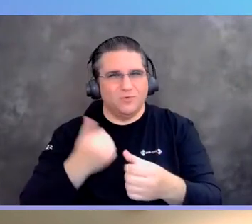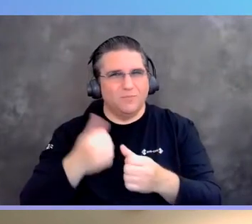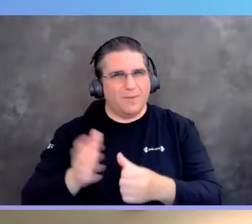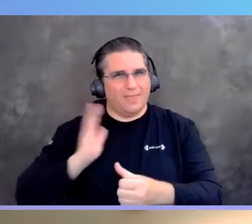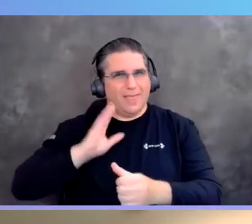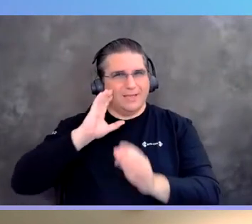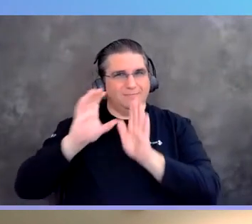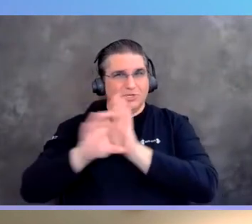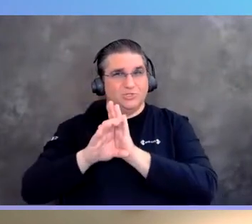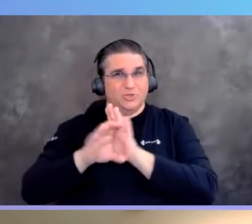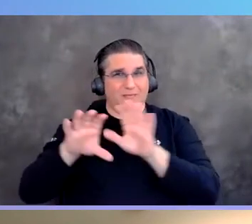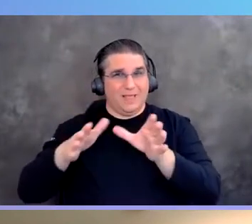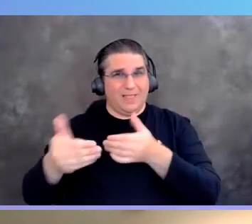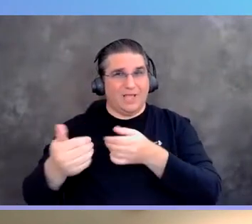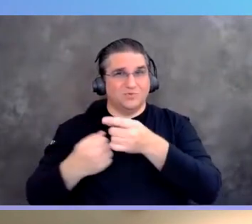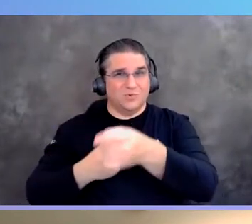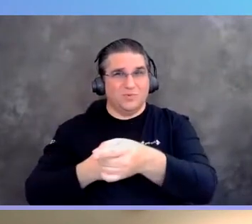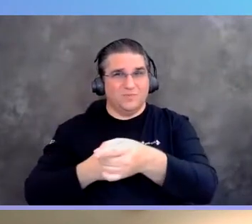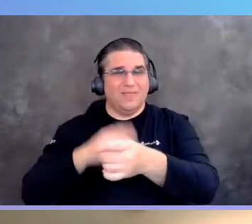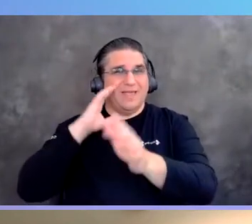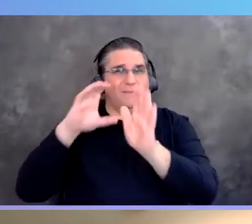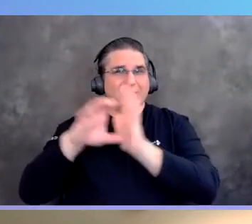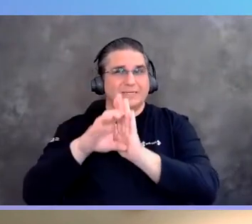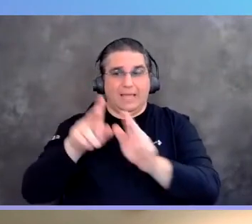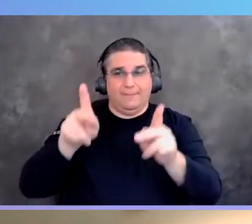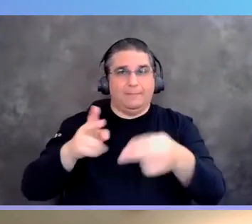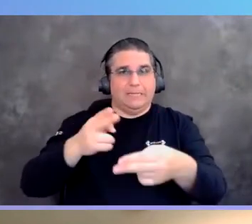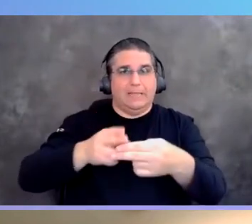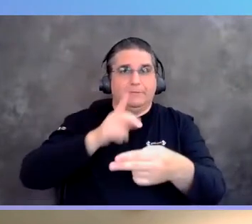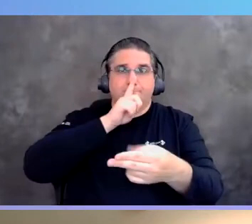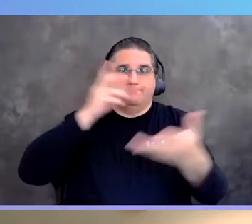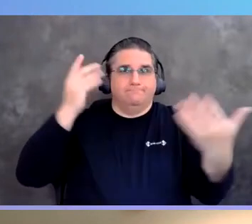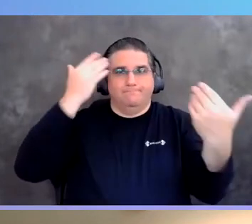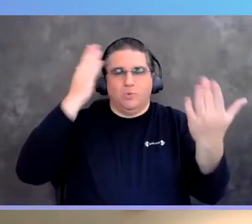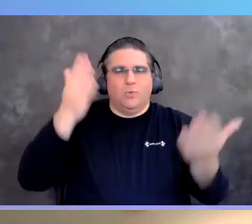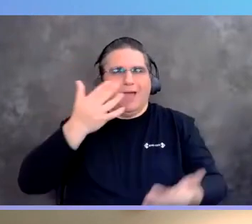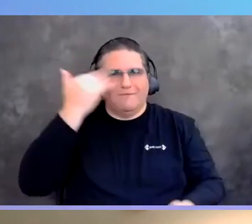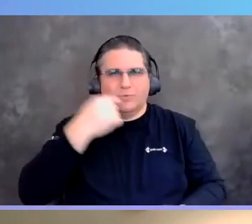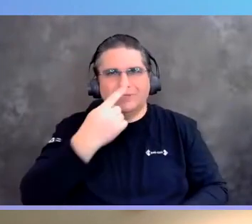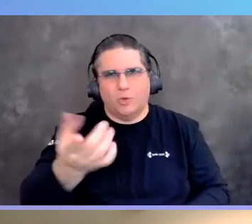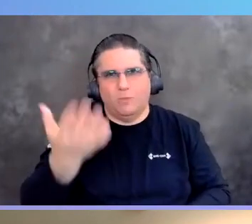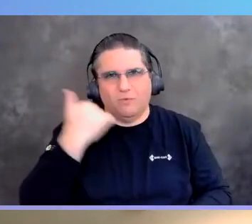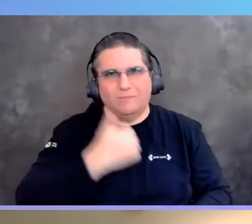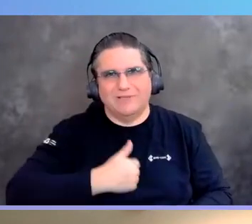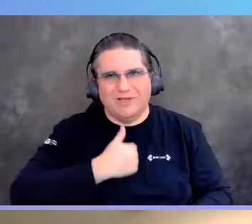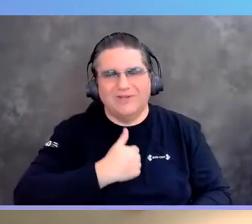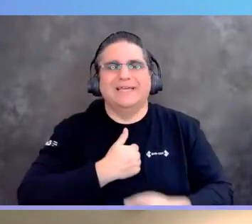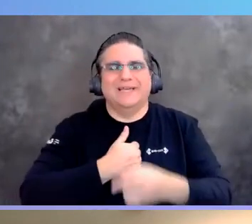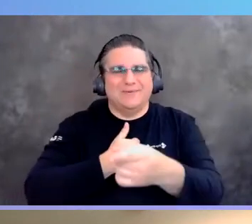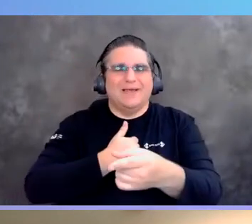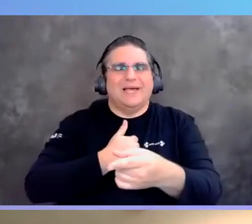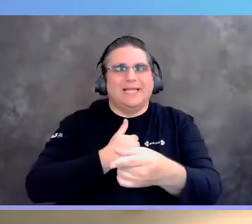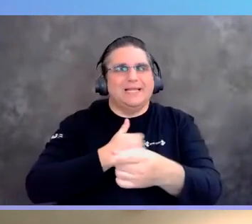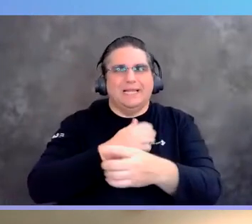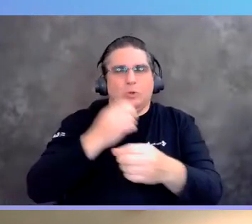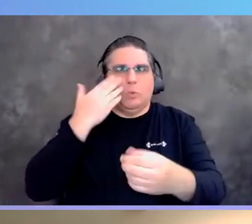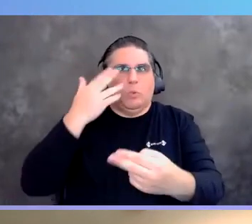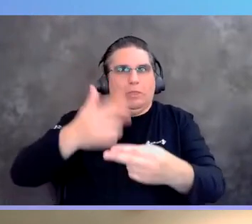That was an example of an image of unknown people. I did not mention that before. I apologize , uh, in particular, these